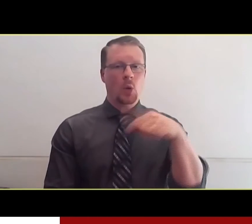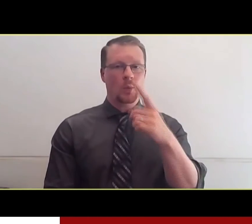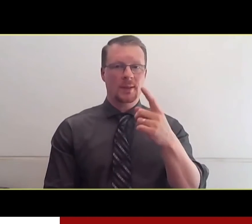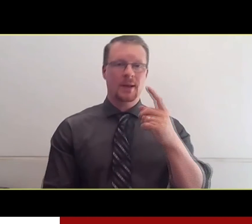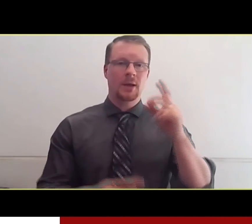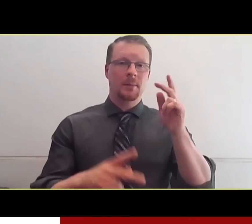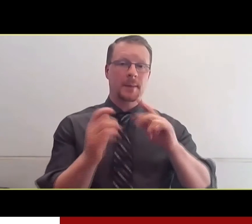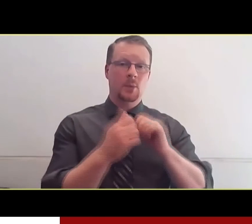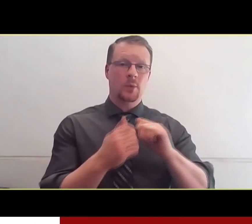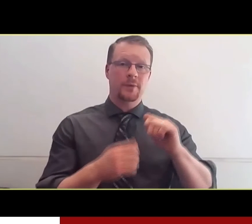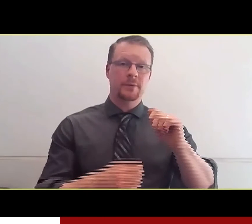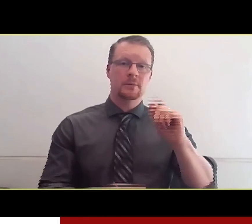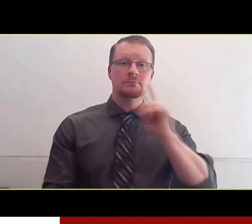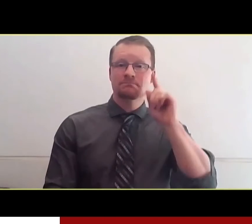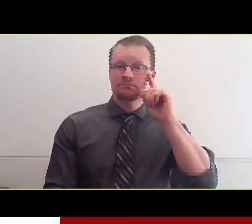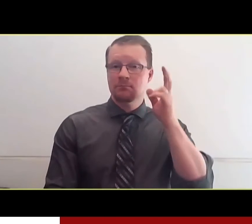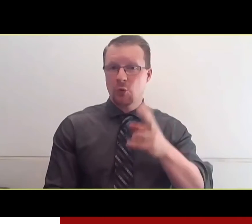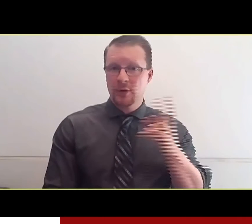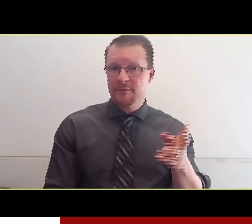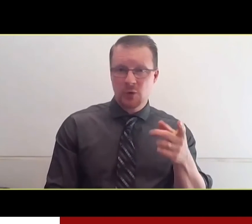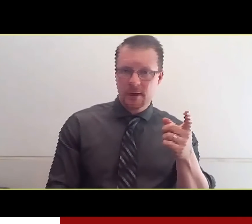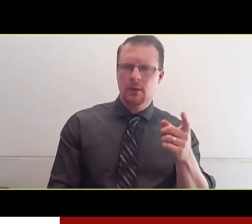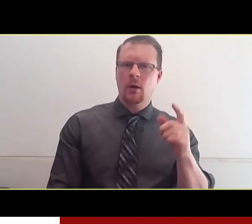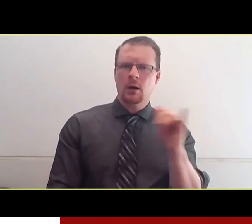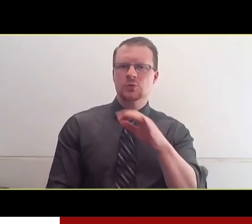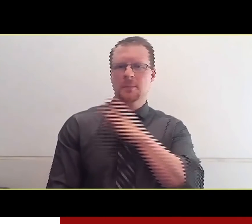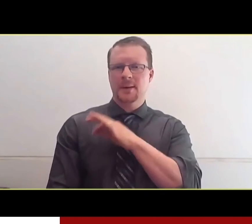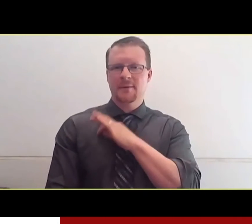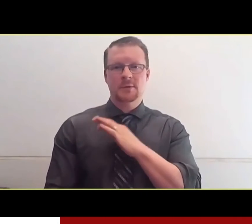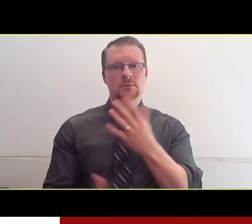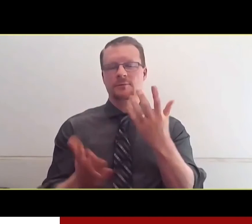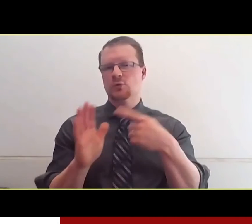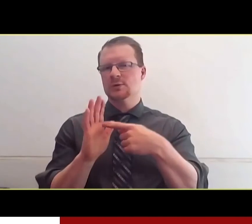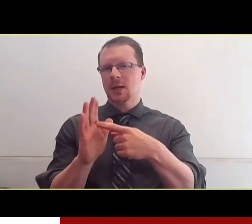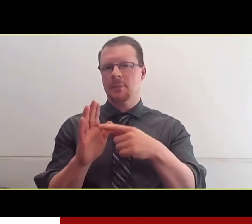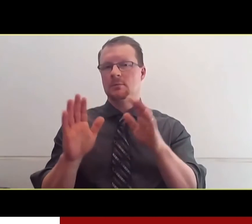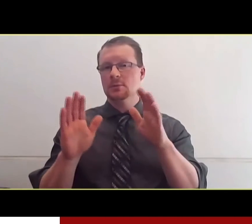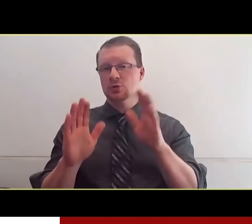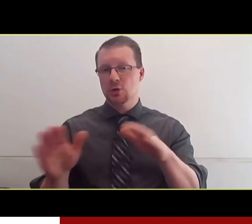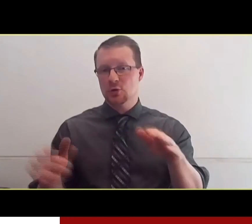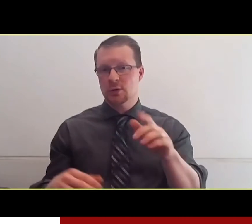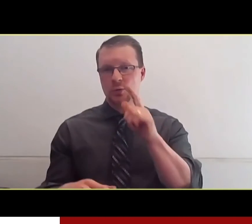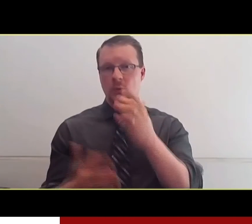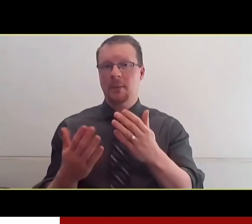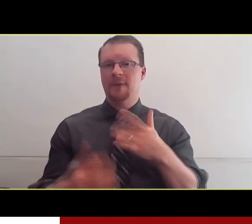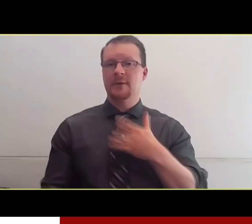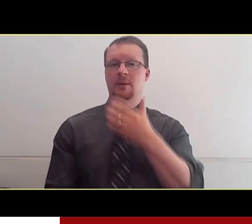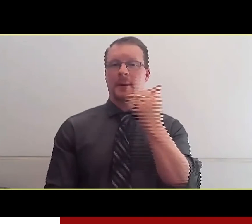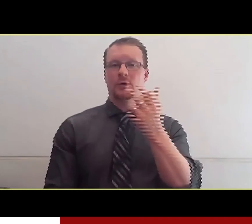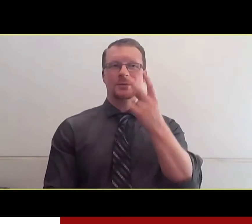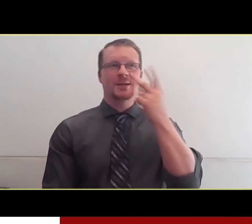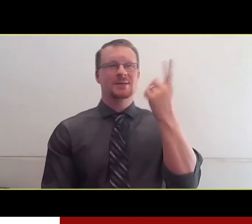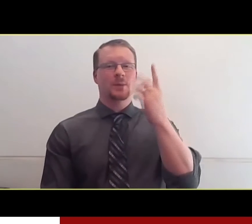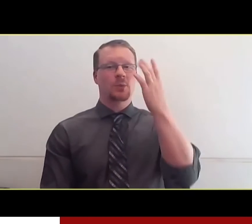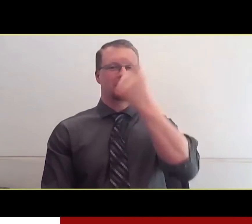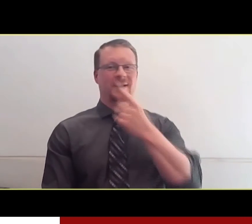There are benefits not only for people who are deaf and hard of hearing but also benefits to a variety of different patients for example,